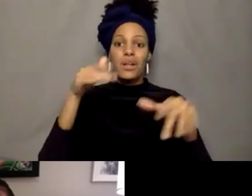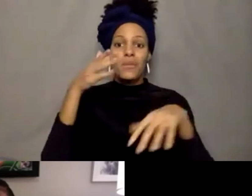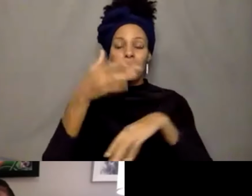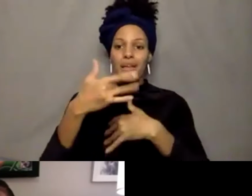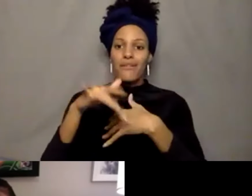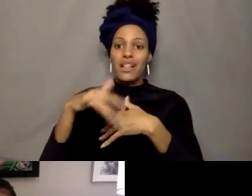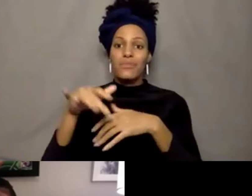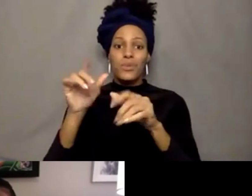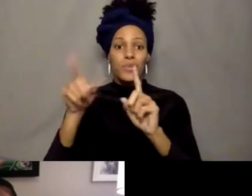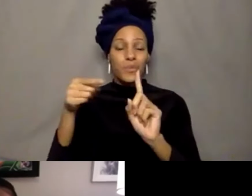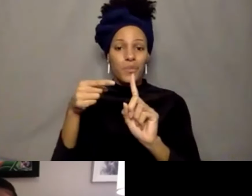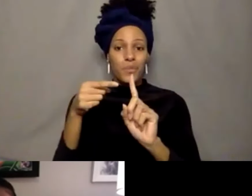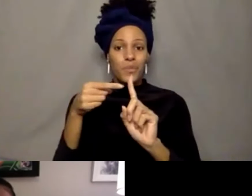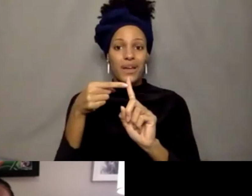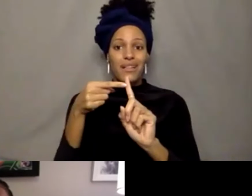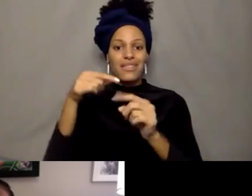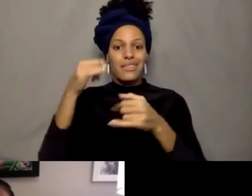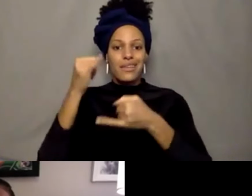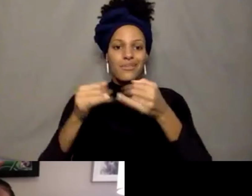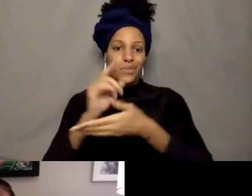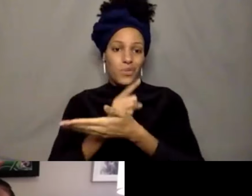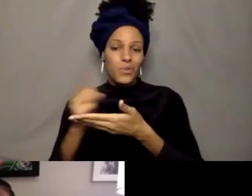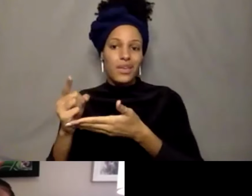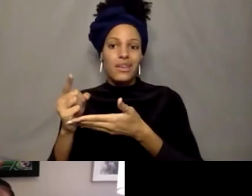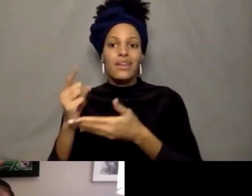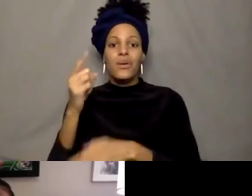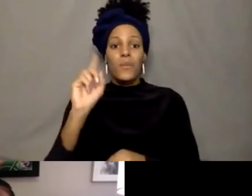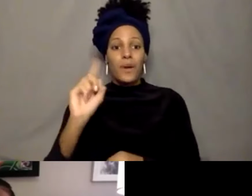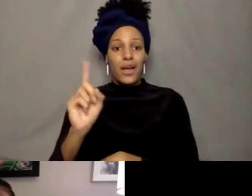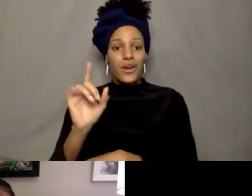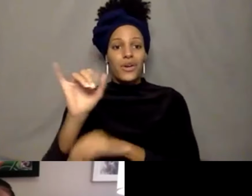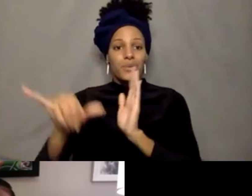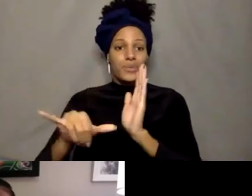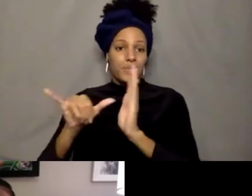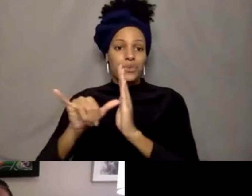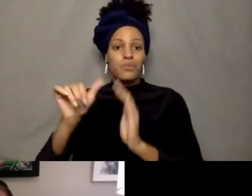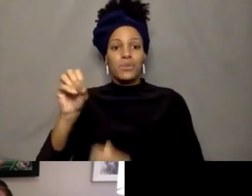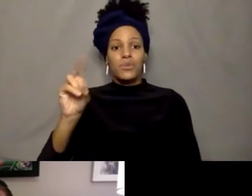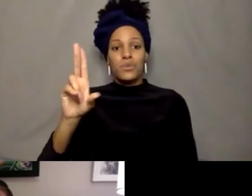by the end of this week with captioning. And again, if you do need step-by-step instructions